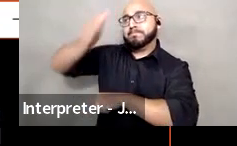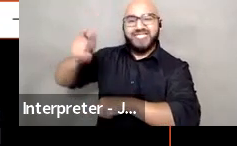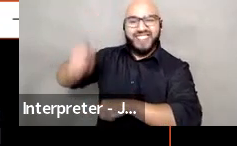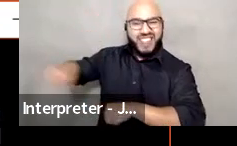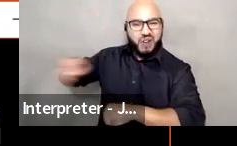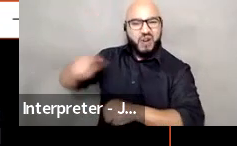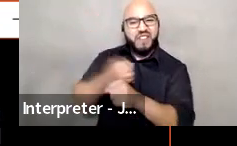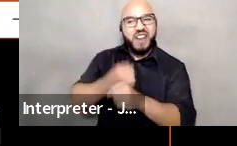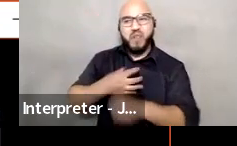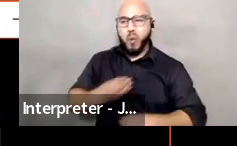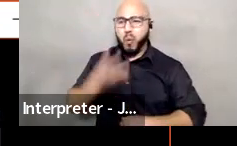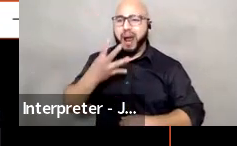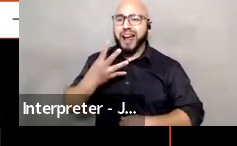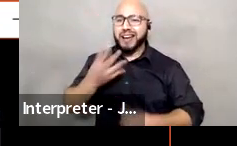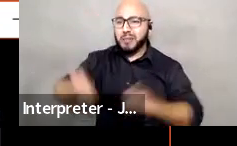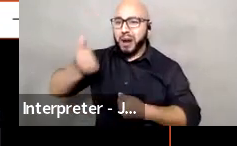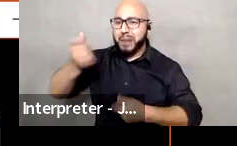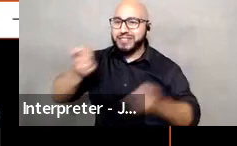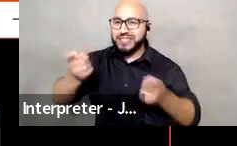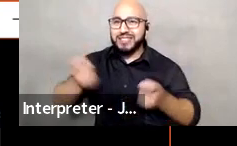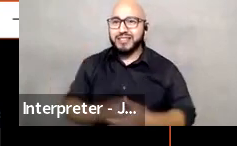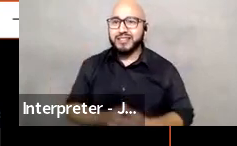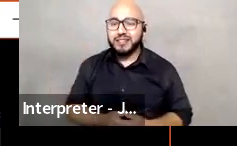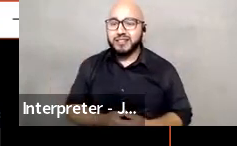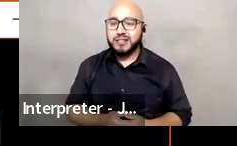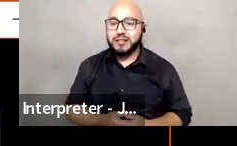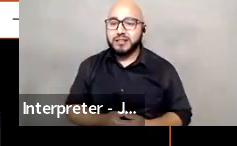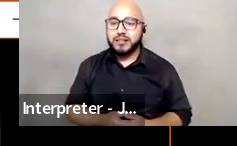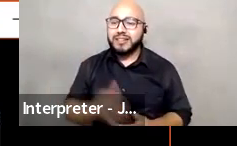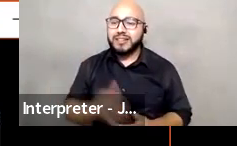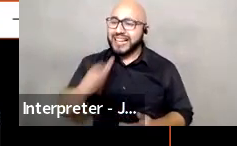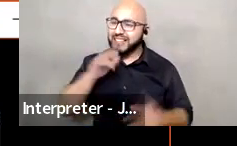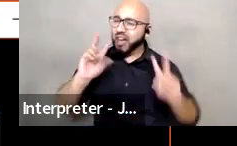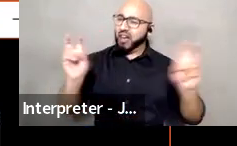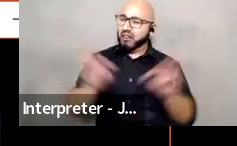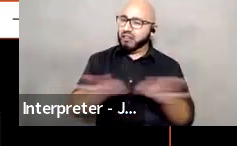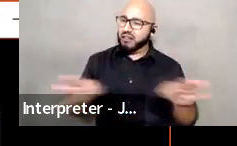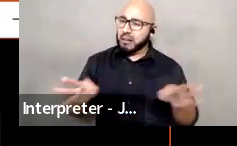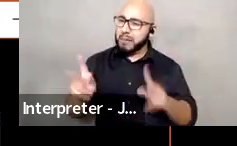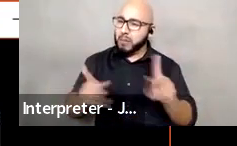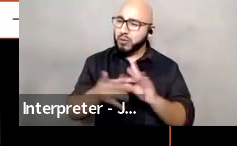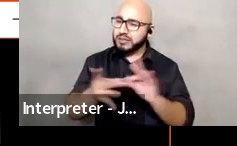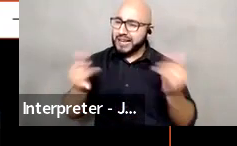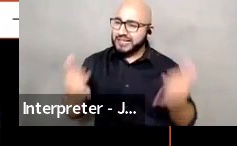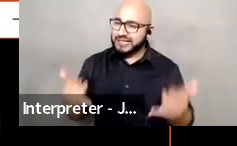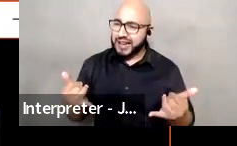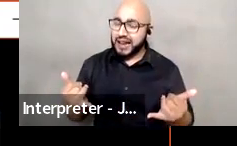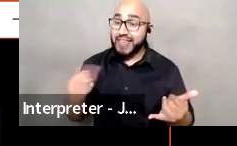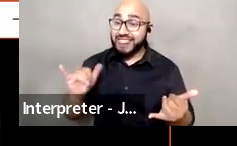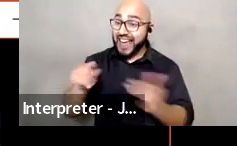This isn't some slogan that people say today. They literally talked about it at the time in this way,